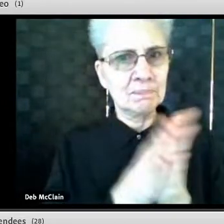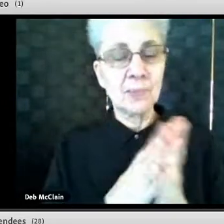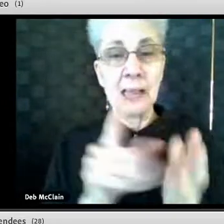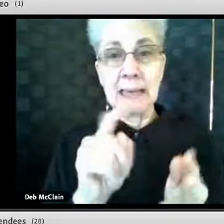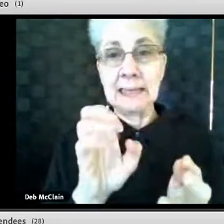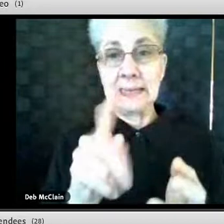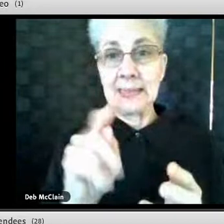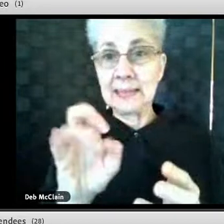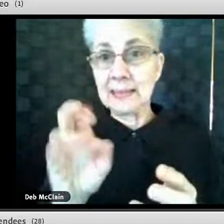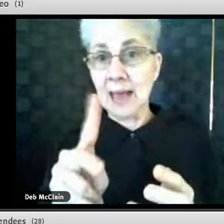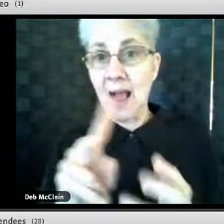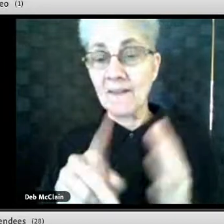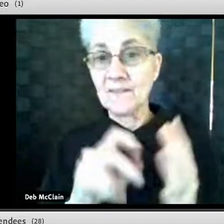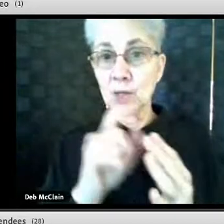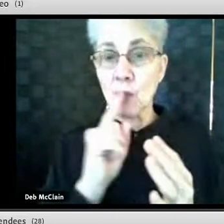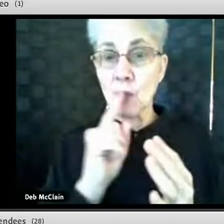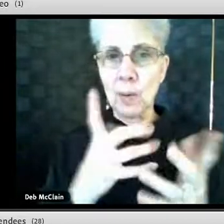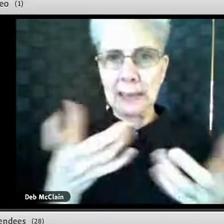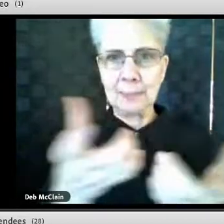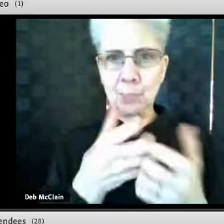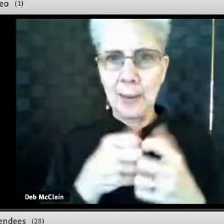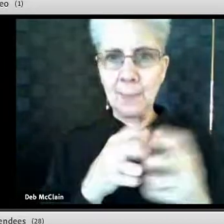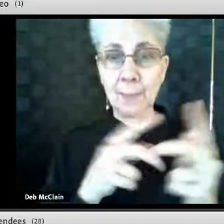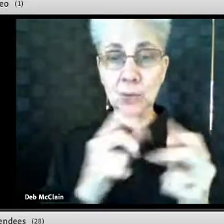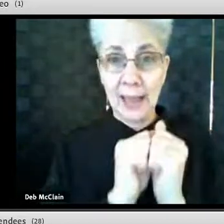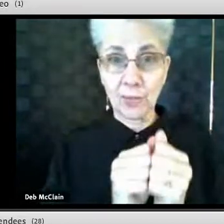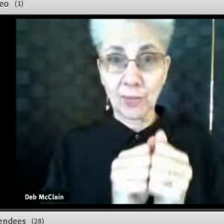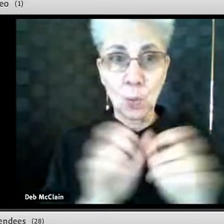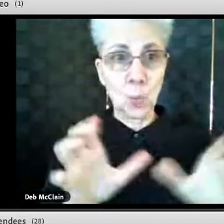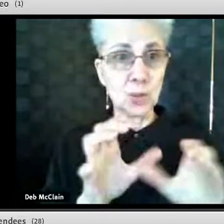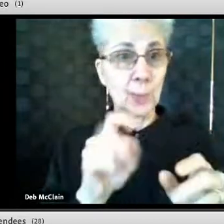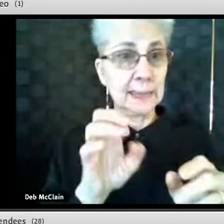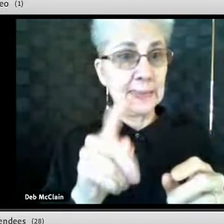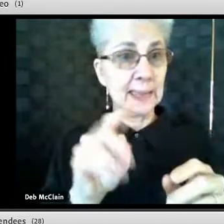I'm seeing that these TikTok videos that we're putting together are really bringing people together,